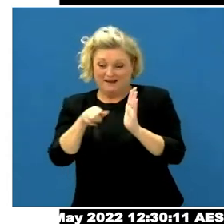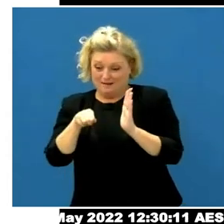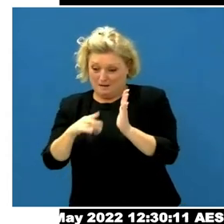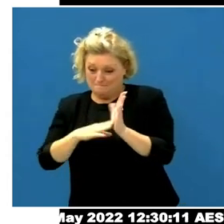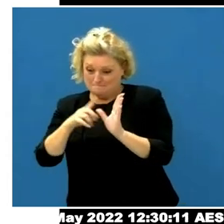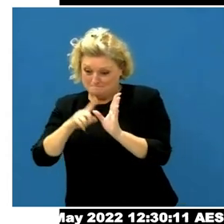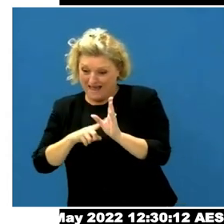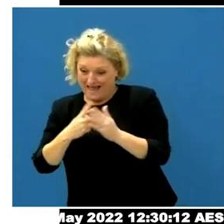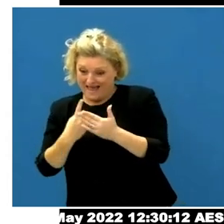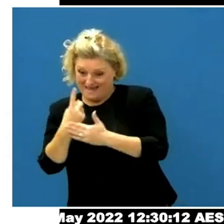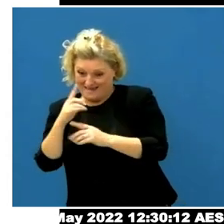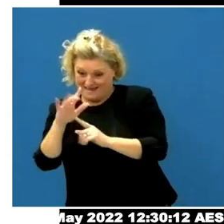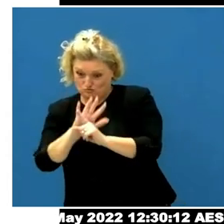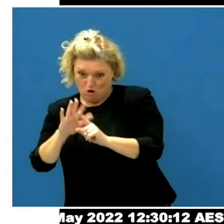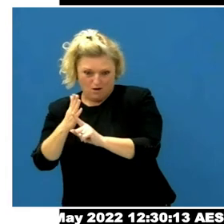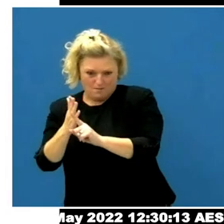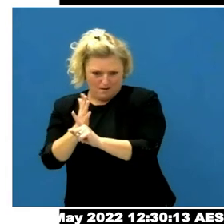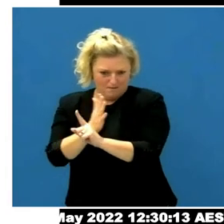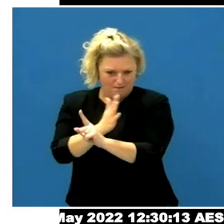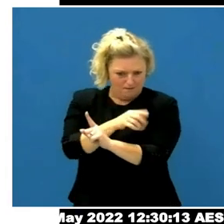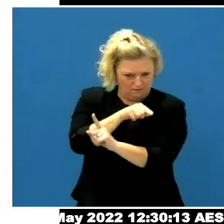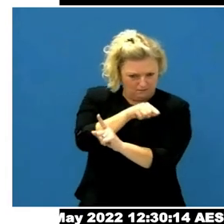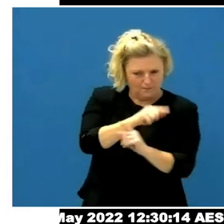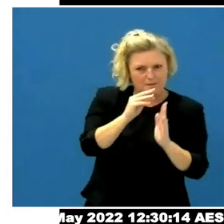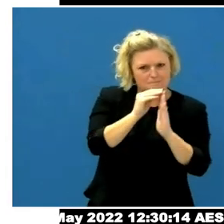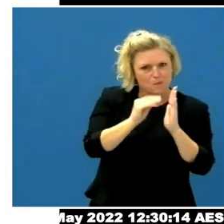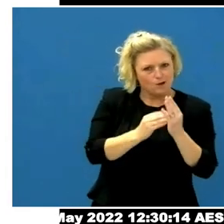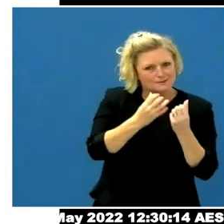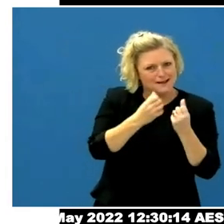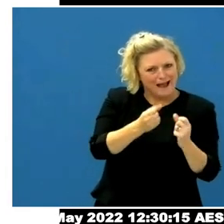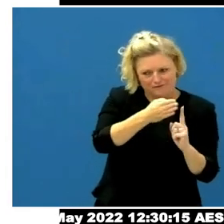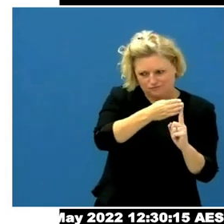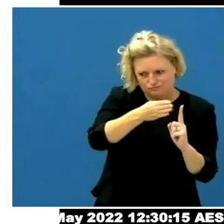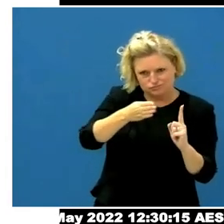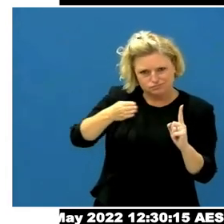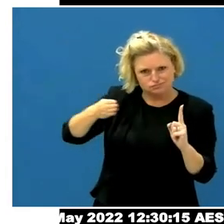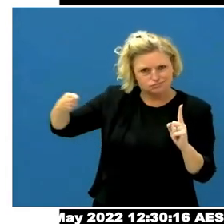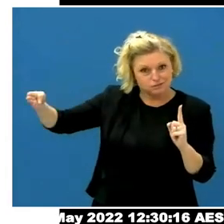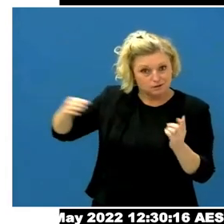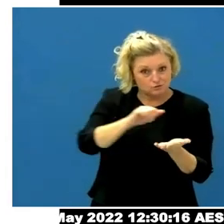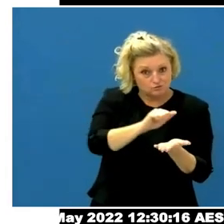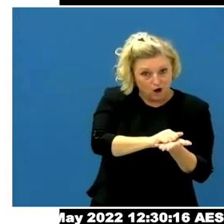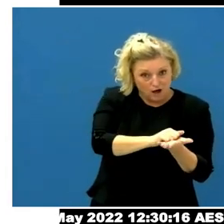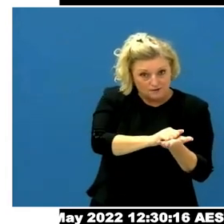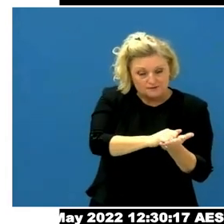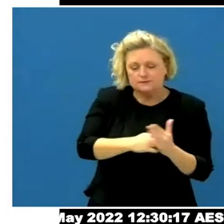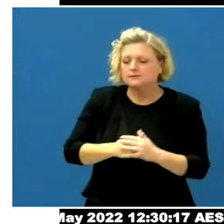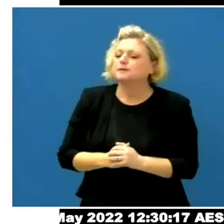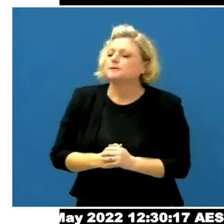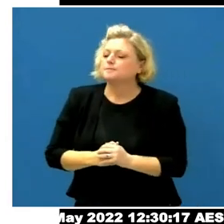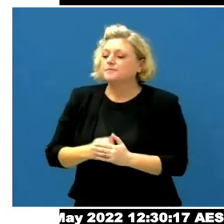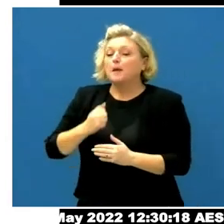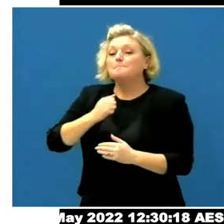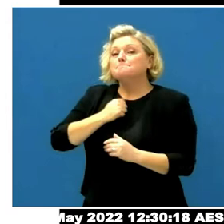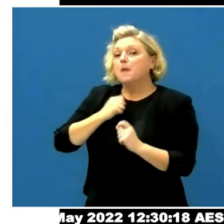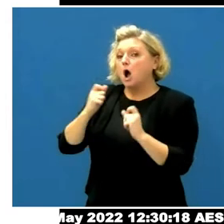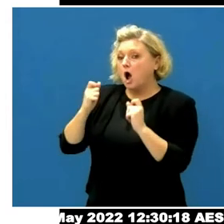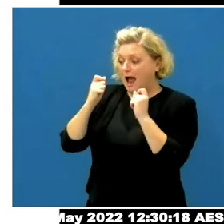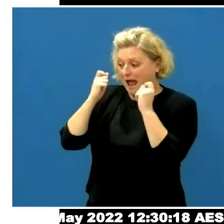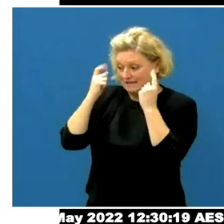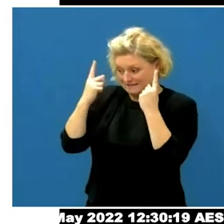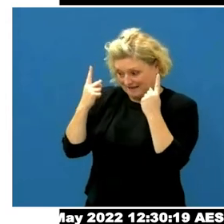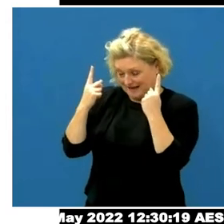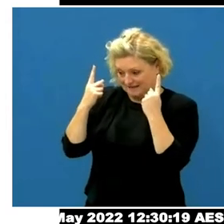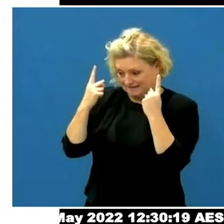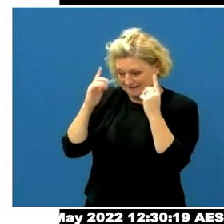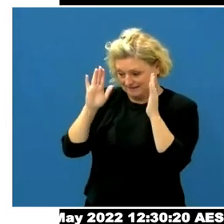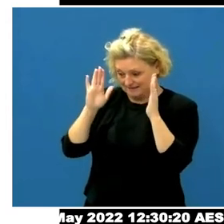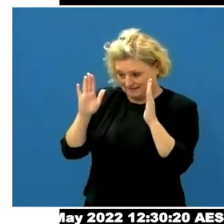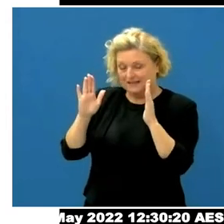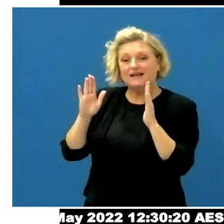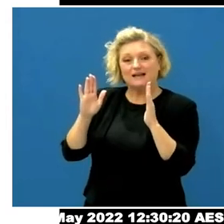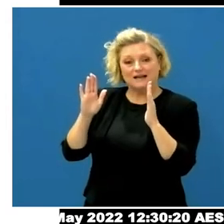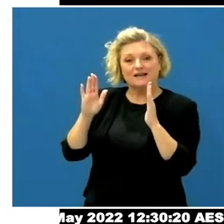As I understand the response to the abuse, as I understand, Chair, the police